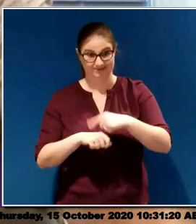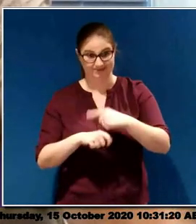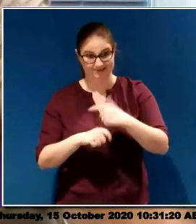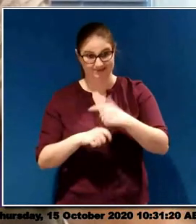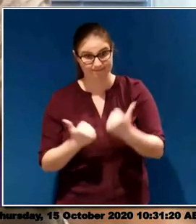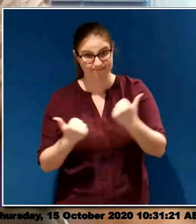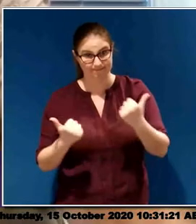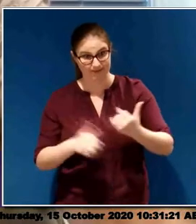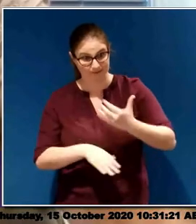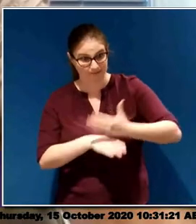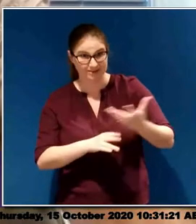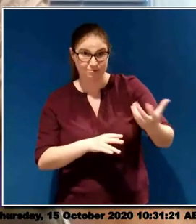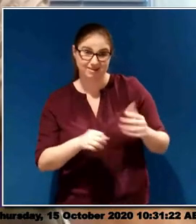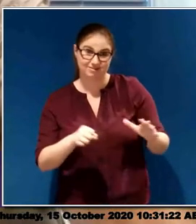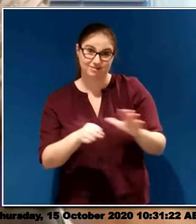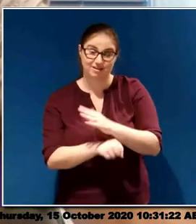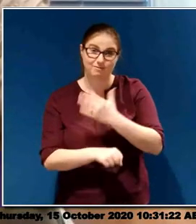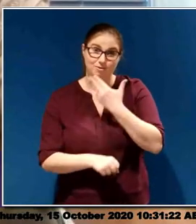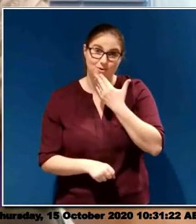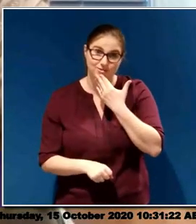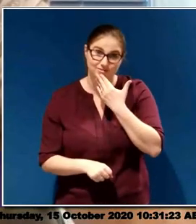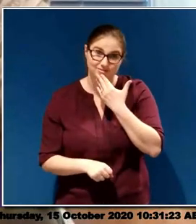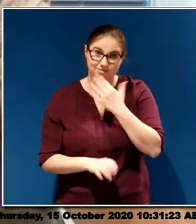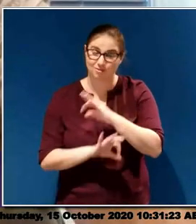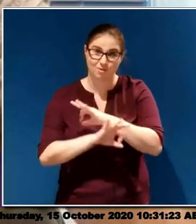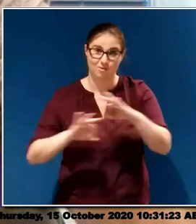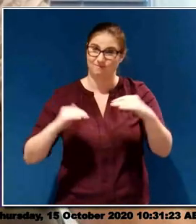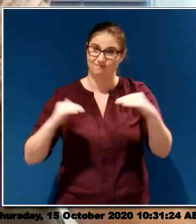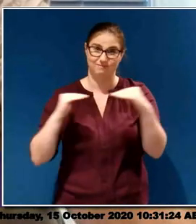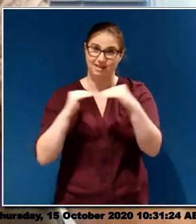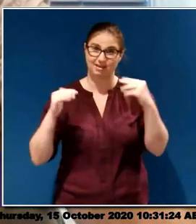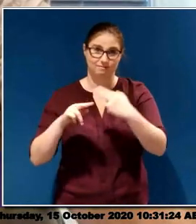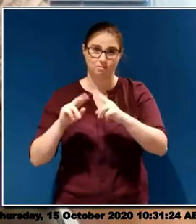and the other two boys had to step up and the other two boys had to step up